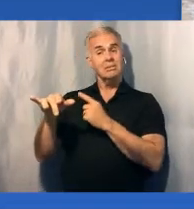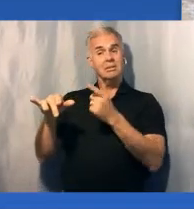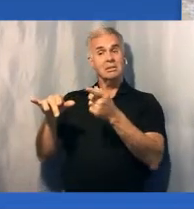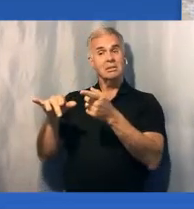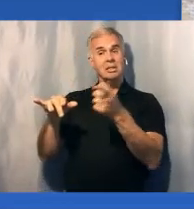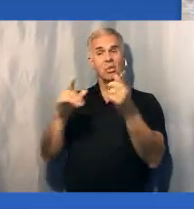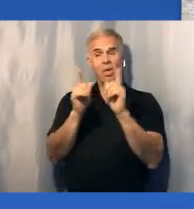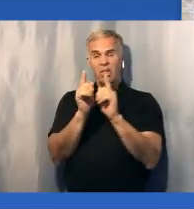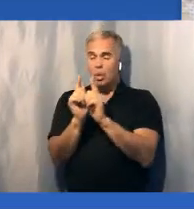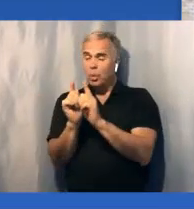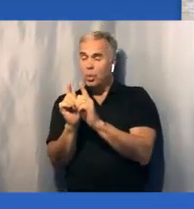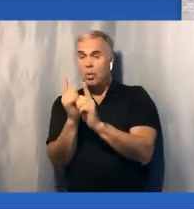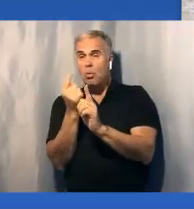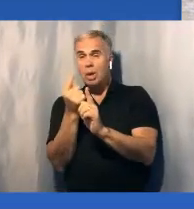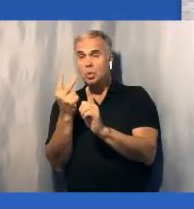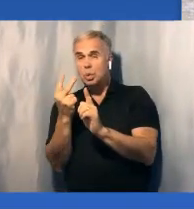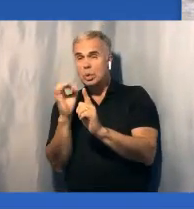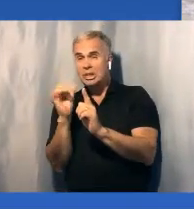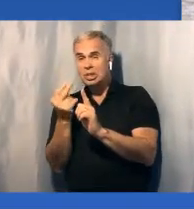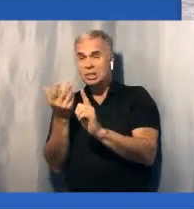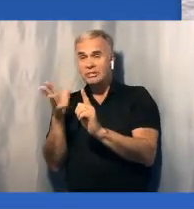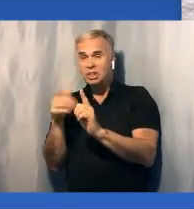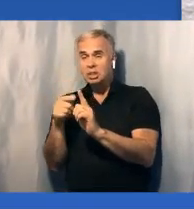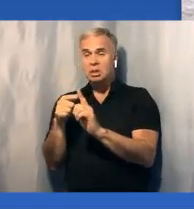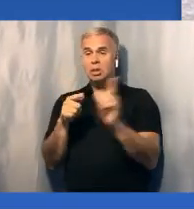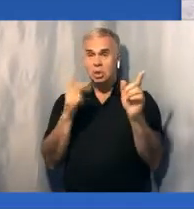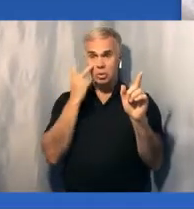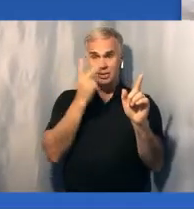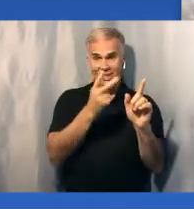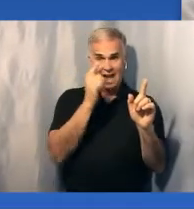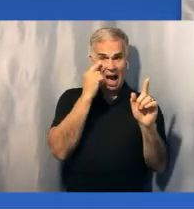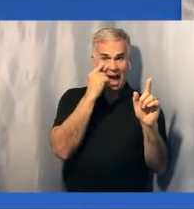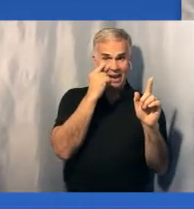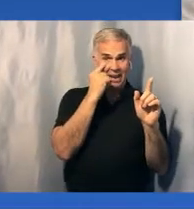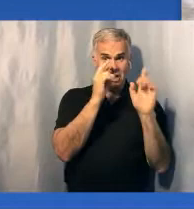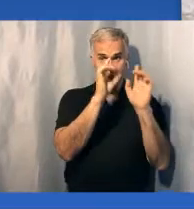is only a little more than two inches long. Can you see one hidden